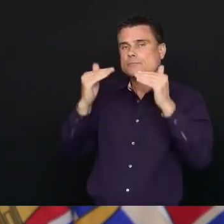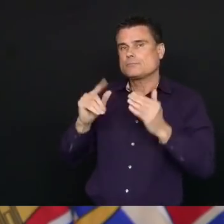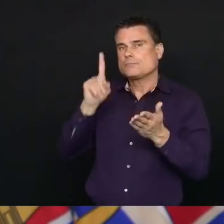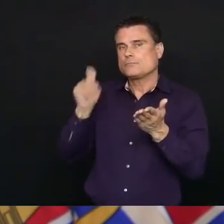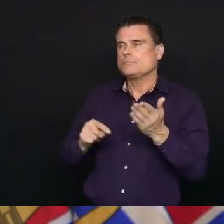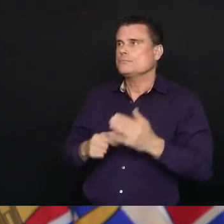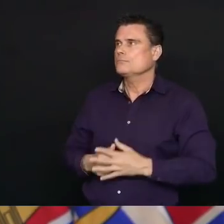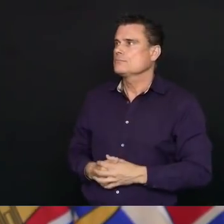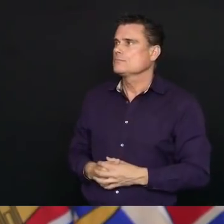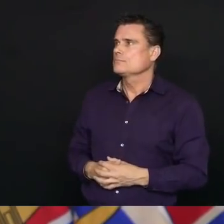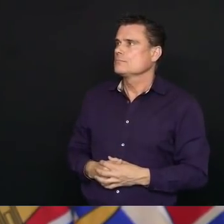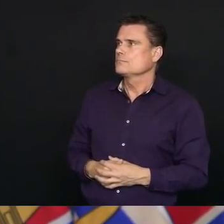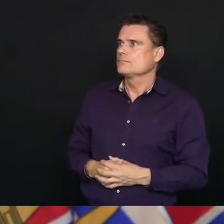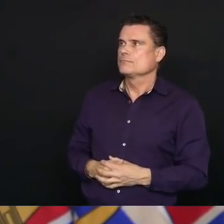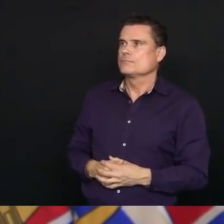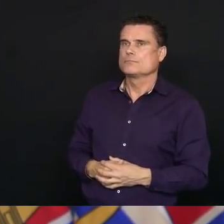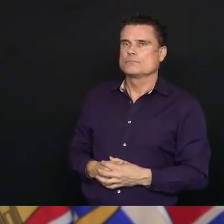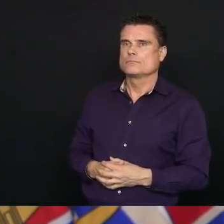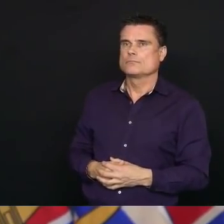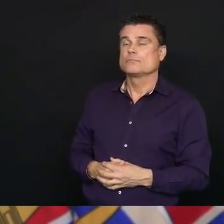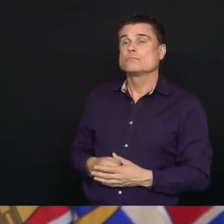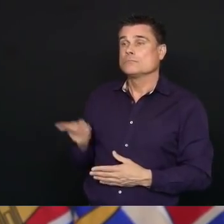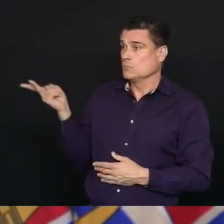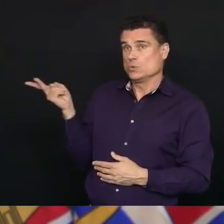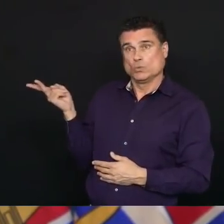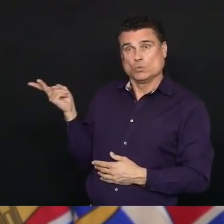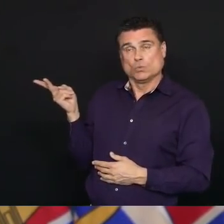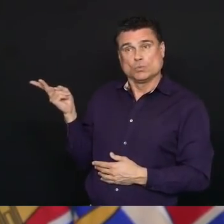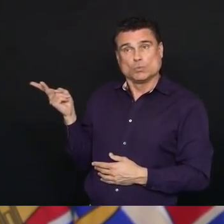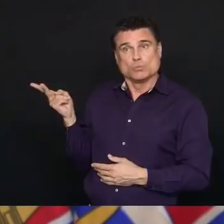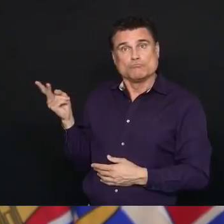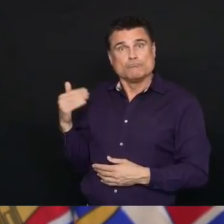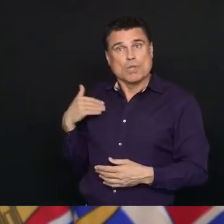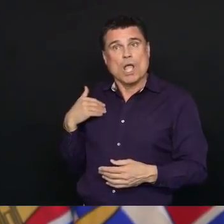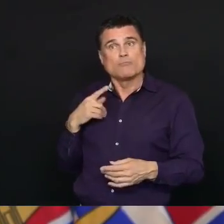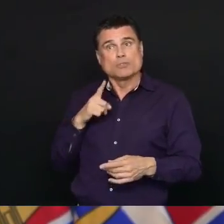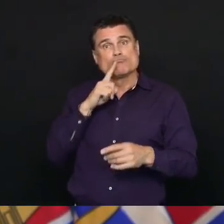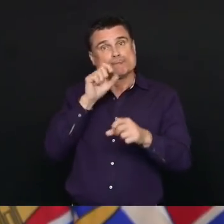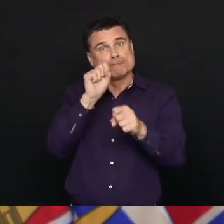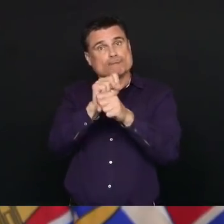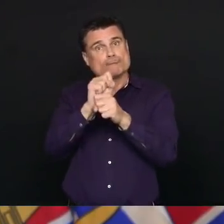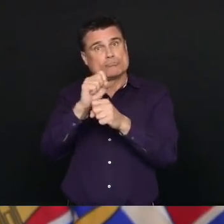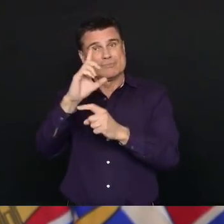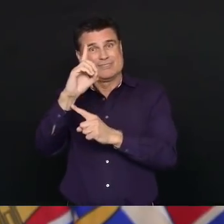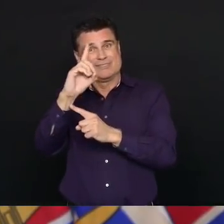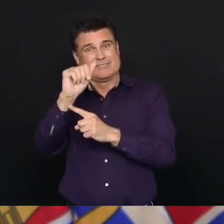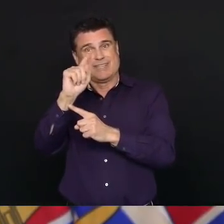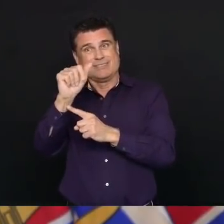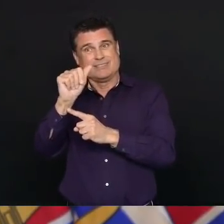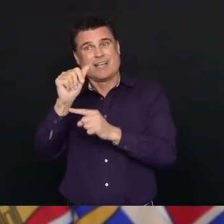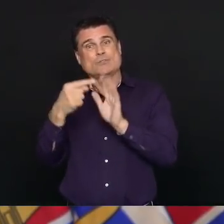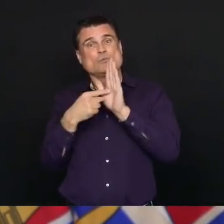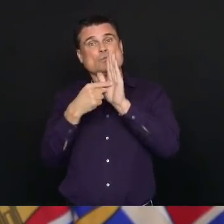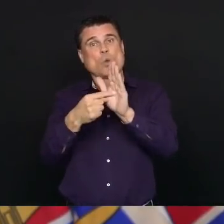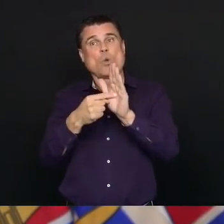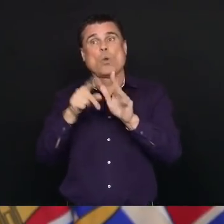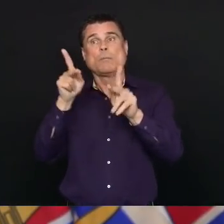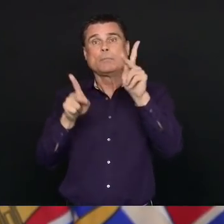if you have data suggesting people are changing the behavior and following through the recommendations. You have some examples of that.